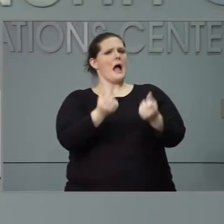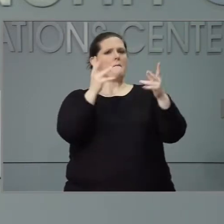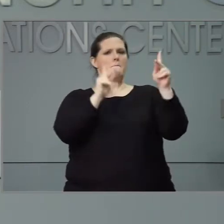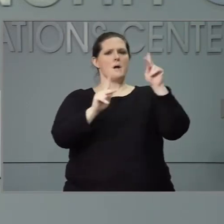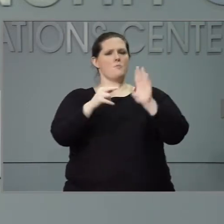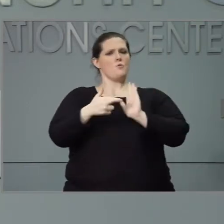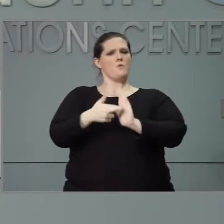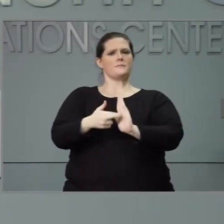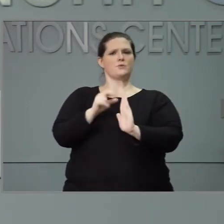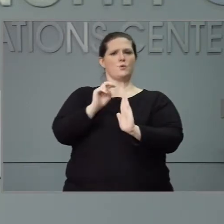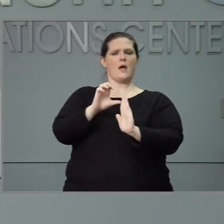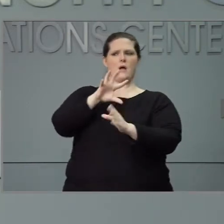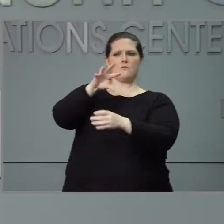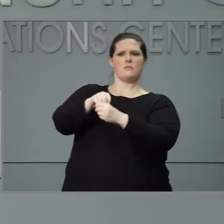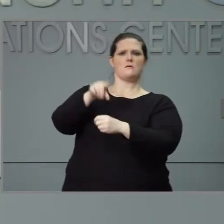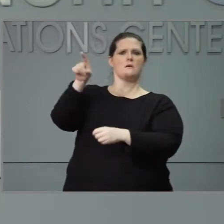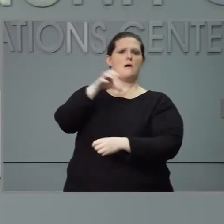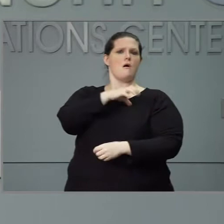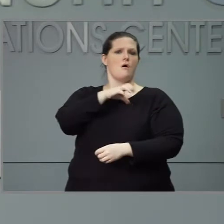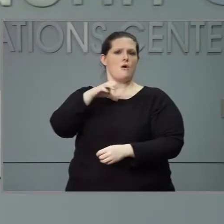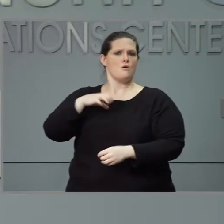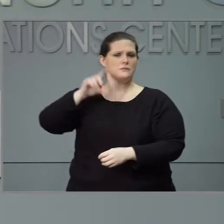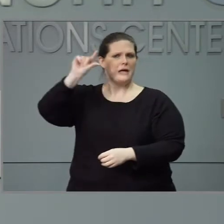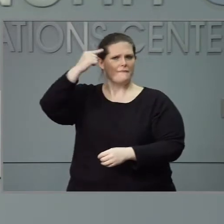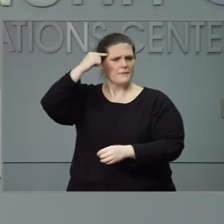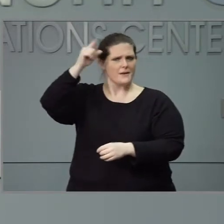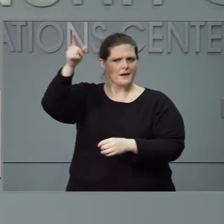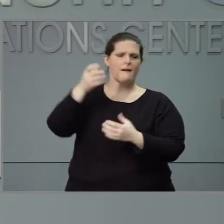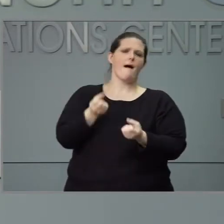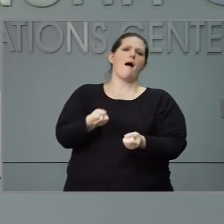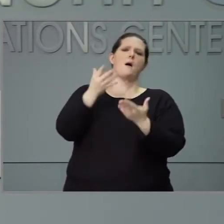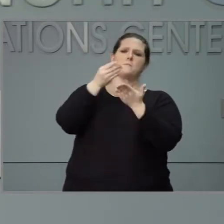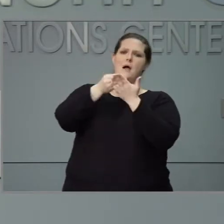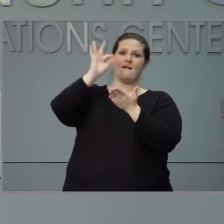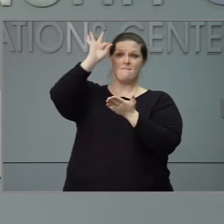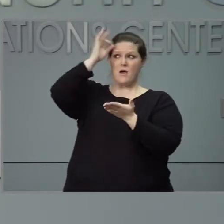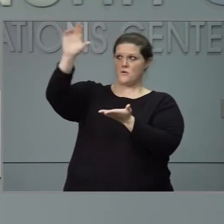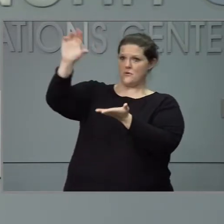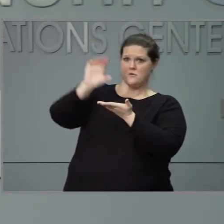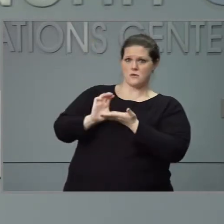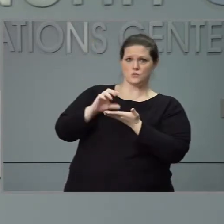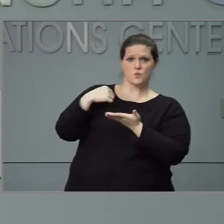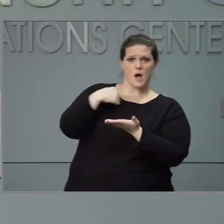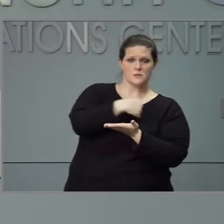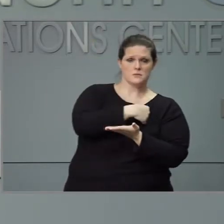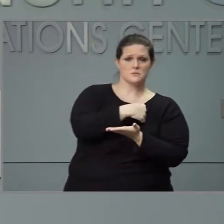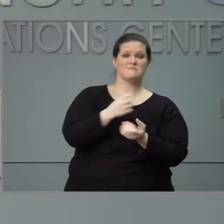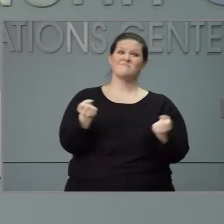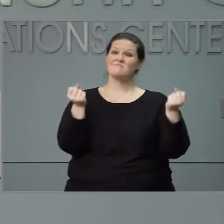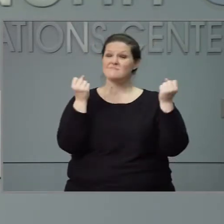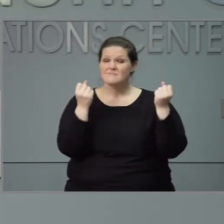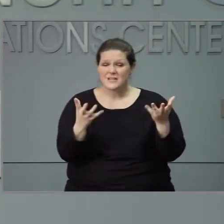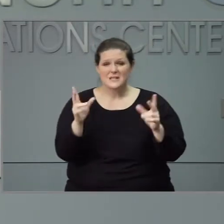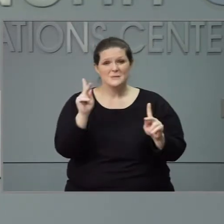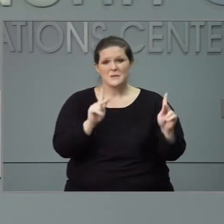TRABAJÉ ALLÍ DURANTE 22 AÑOS DE MI VIDA, FUI PRESIDENTE DE LA OFICINA, CON LA FIRMA DE ARQUITECTURA MÁS GRANDE DEL